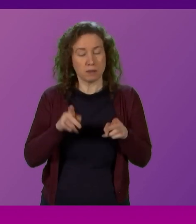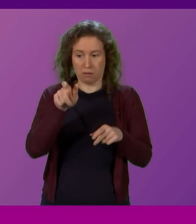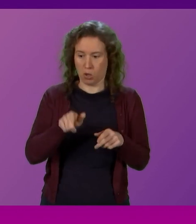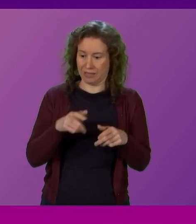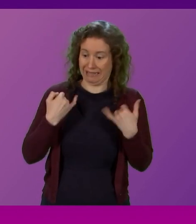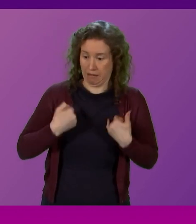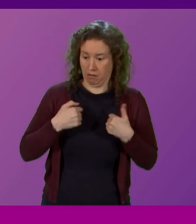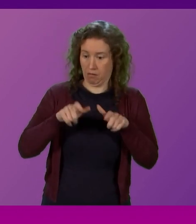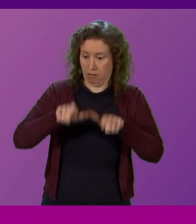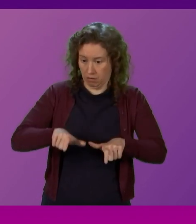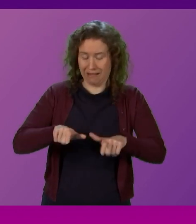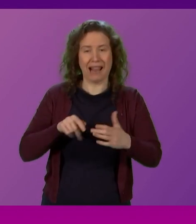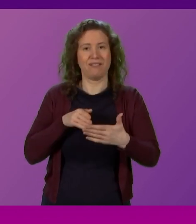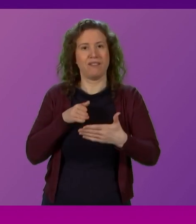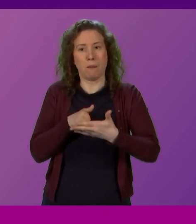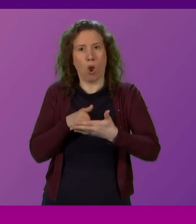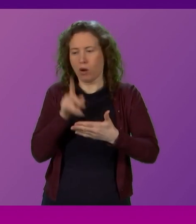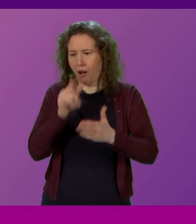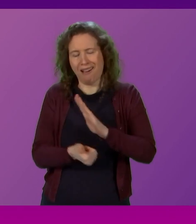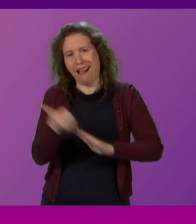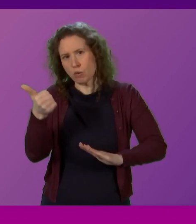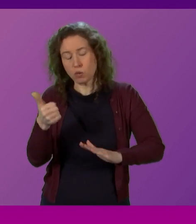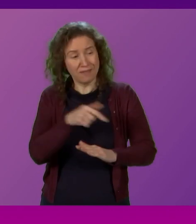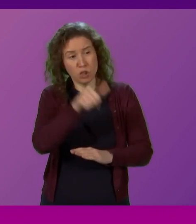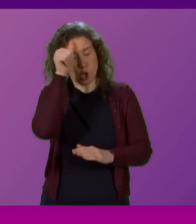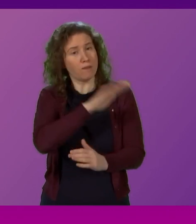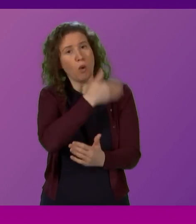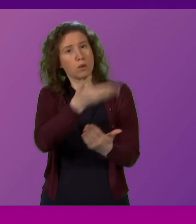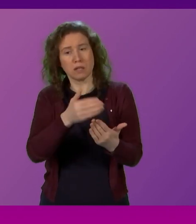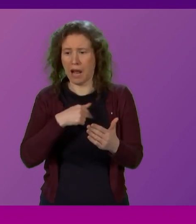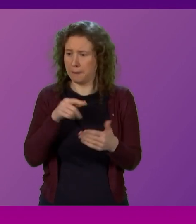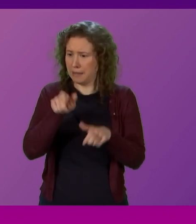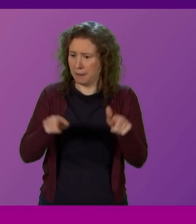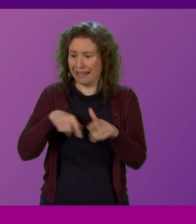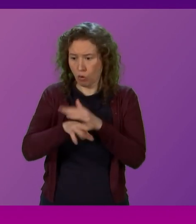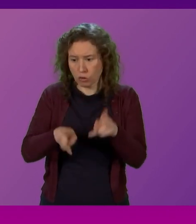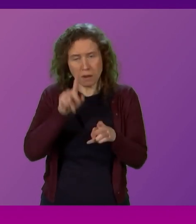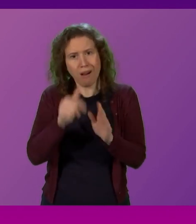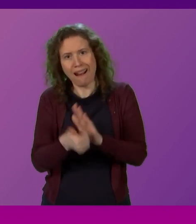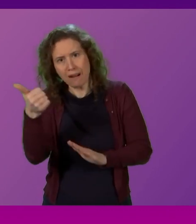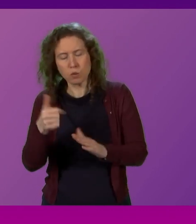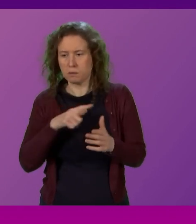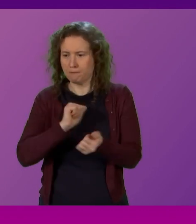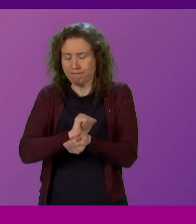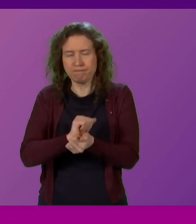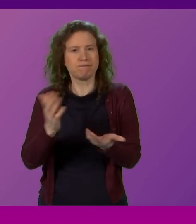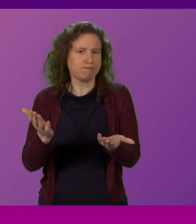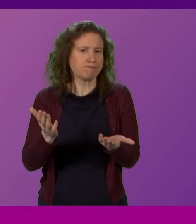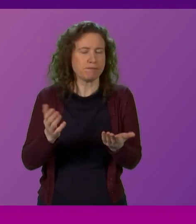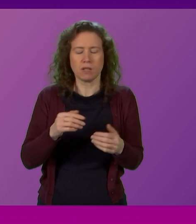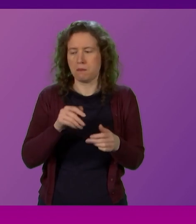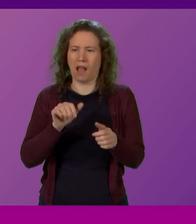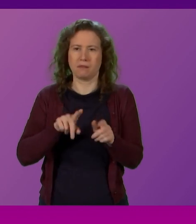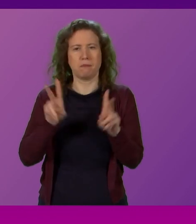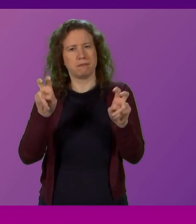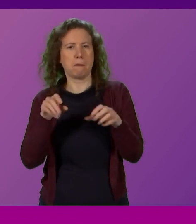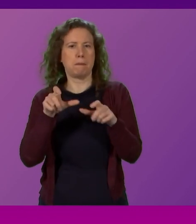In her previous answer, the First Minister defended her position by saying that people